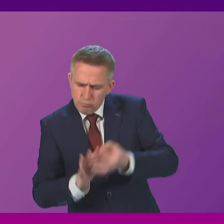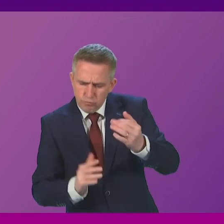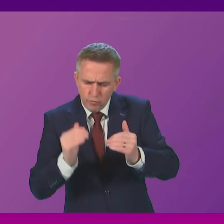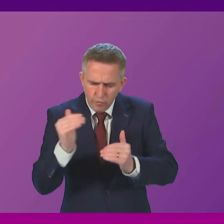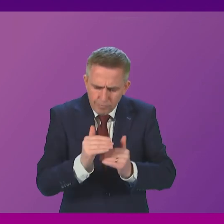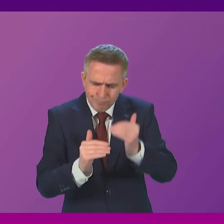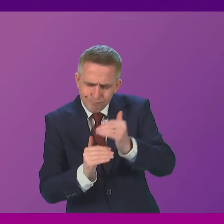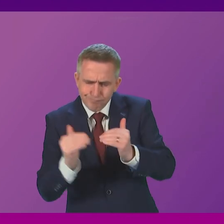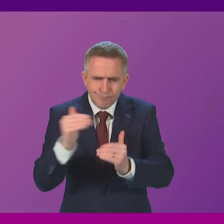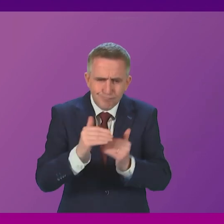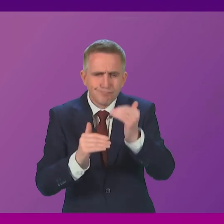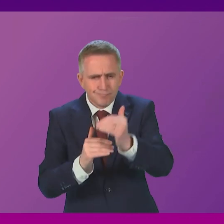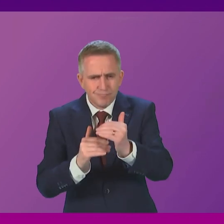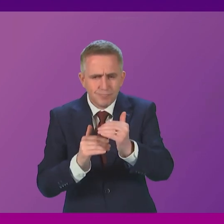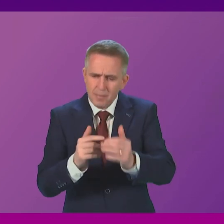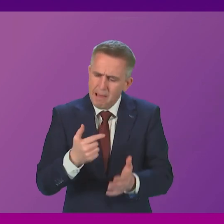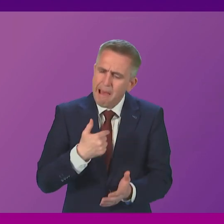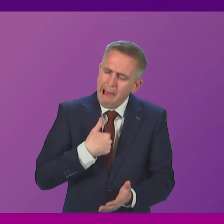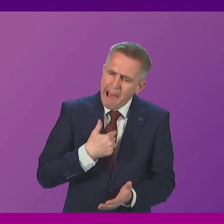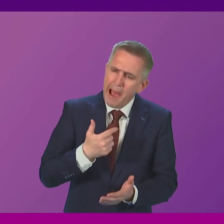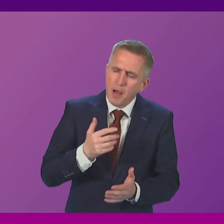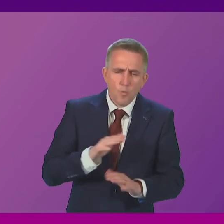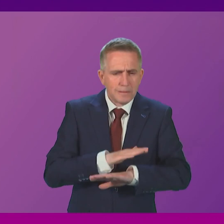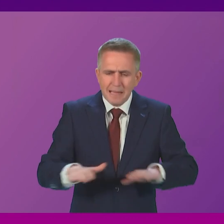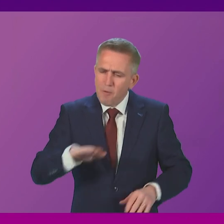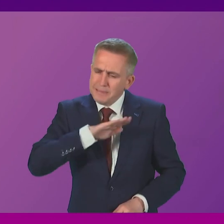yesterday, and I will always be impatient to go faster.